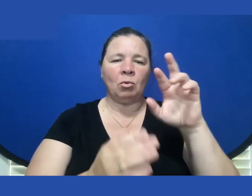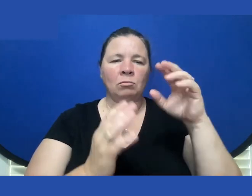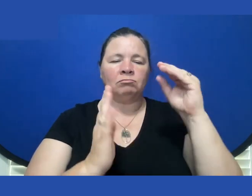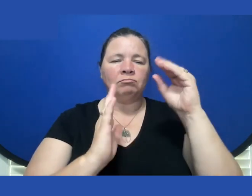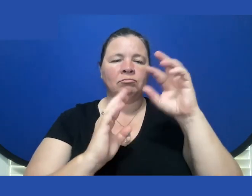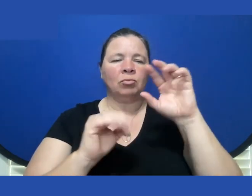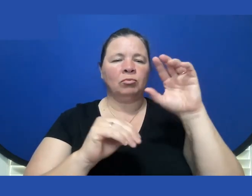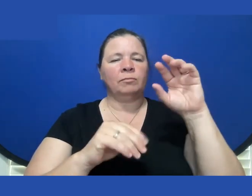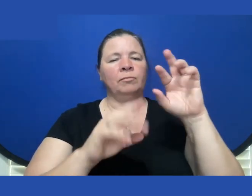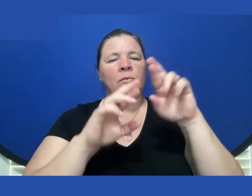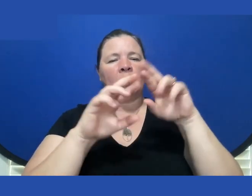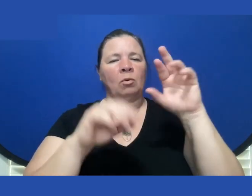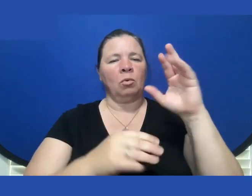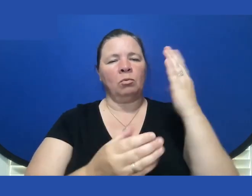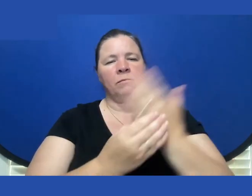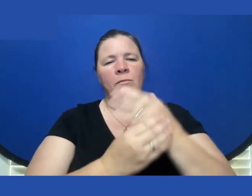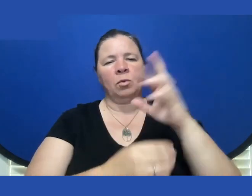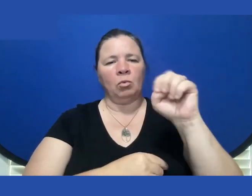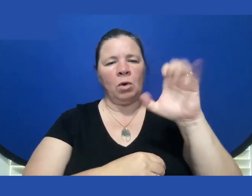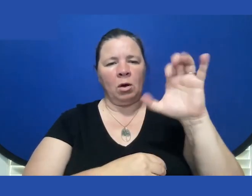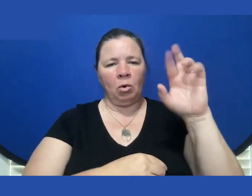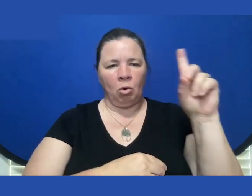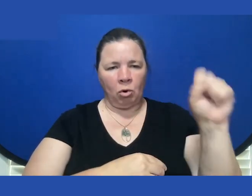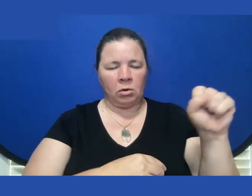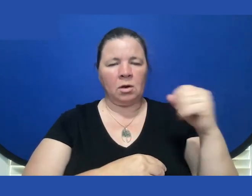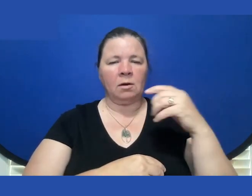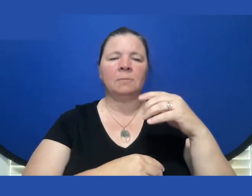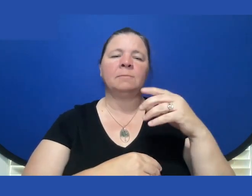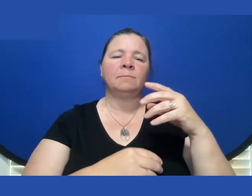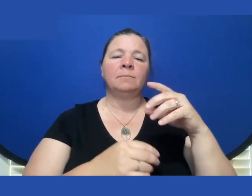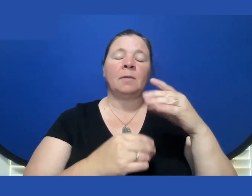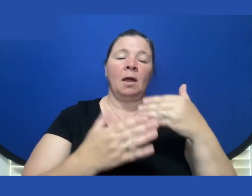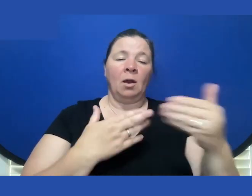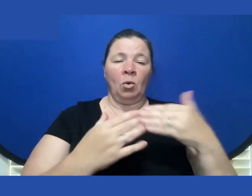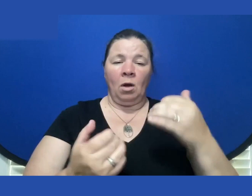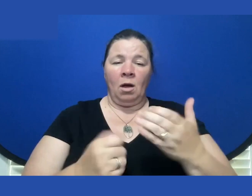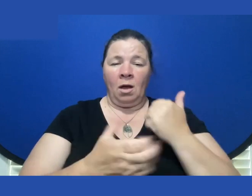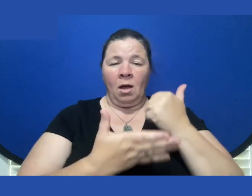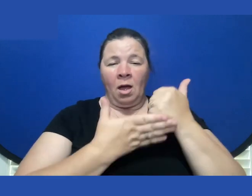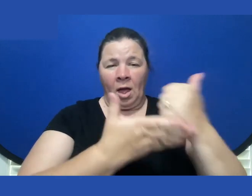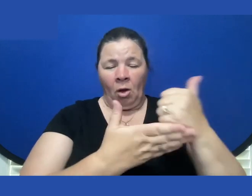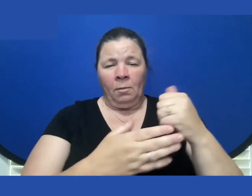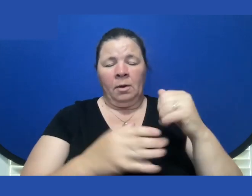but it's some pretty interesting stuff to help individuals in the claims process.